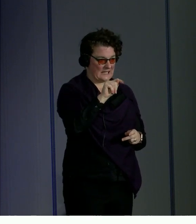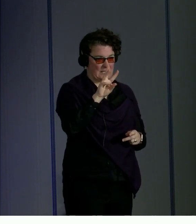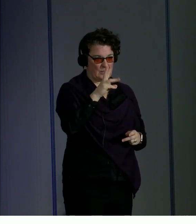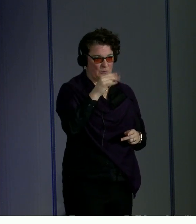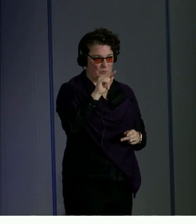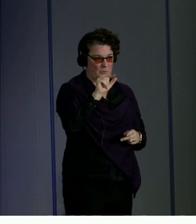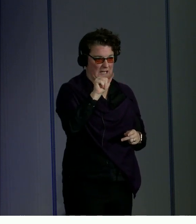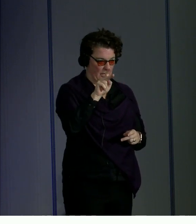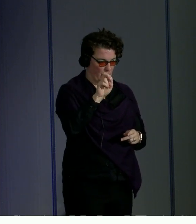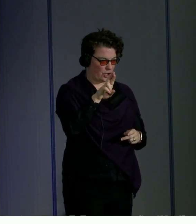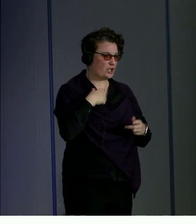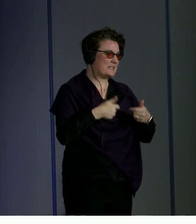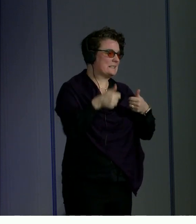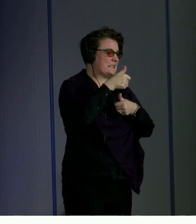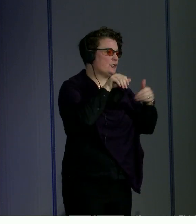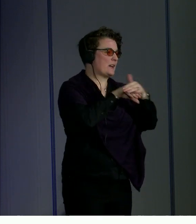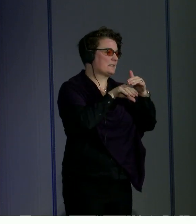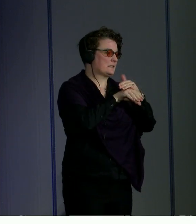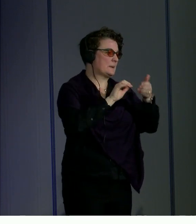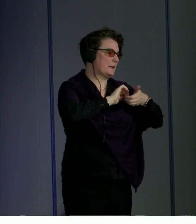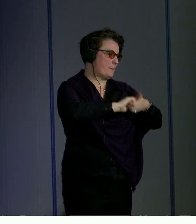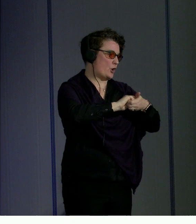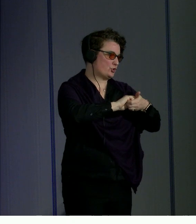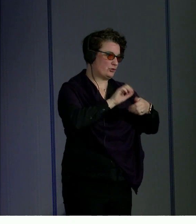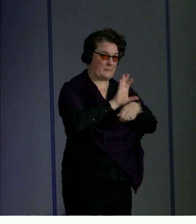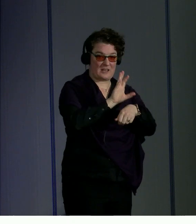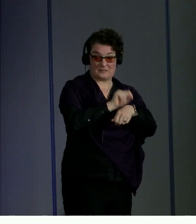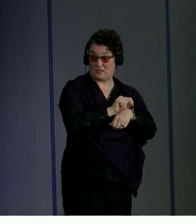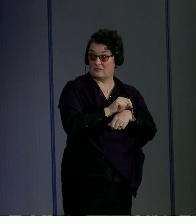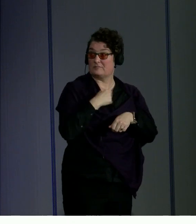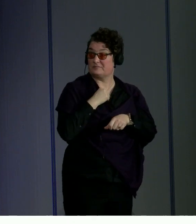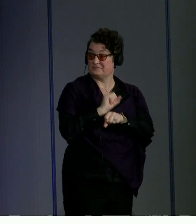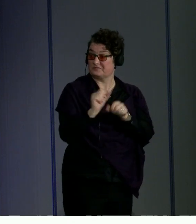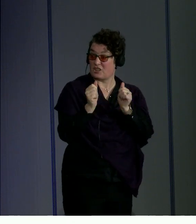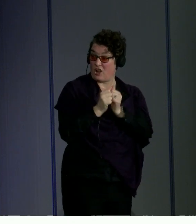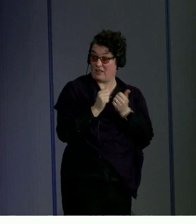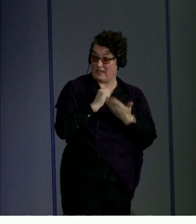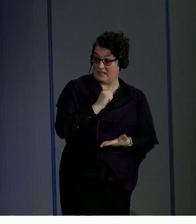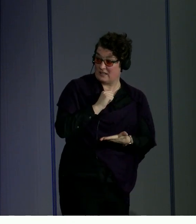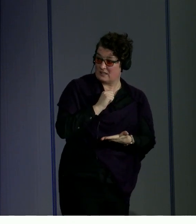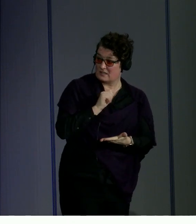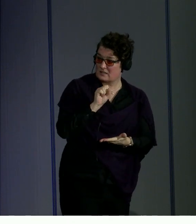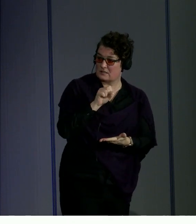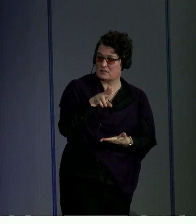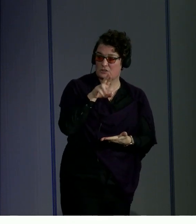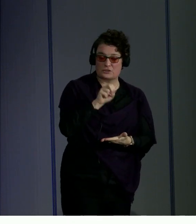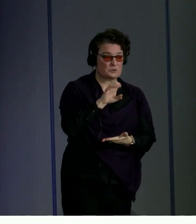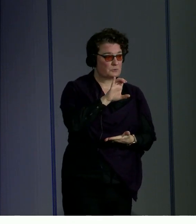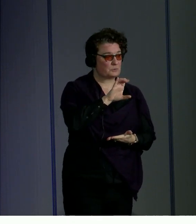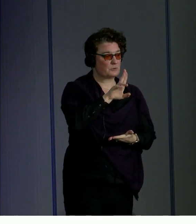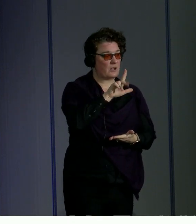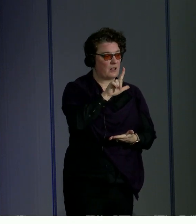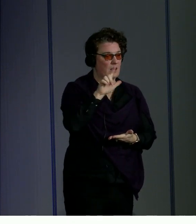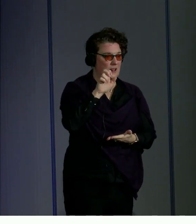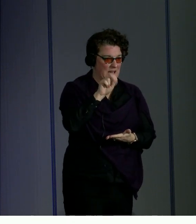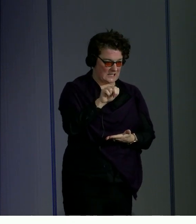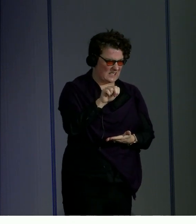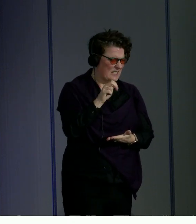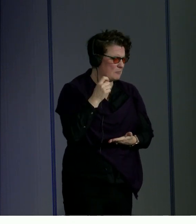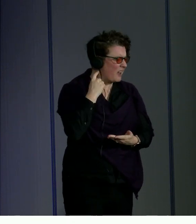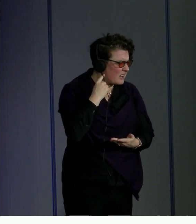Partnership consultant. My colleague. >> SUE CULLEN: I'm Sue Cullen Director